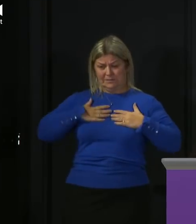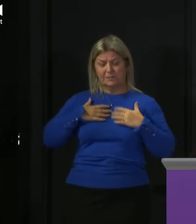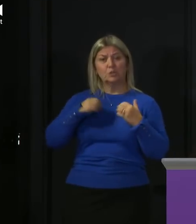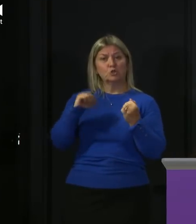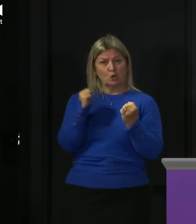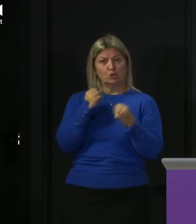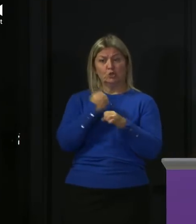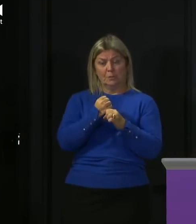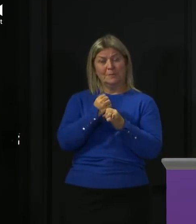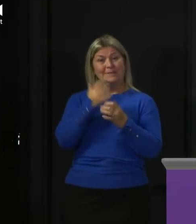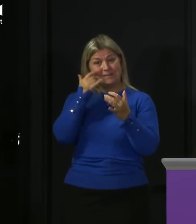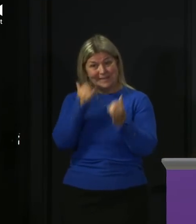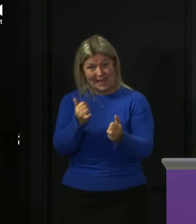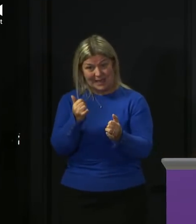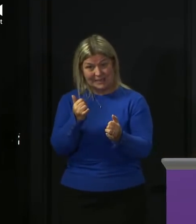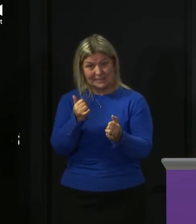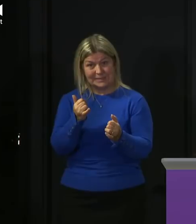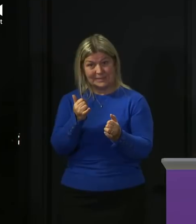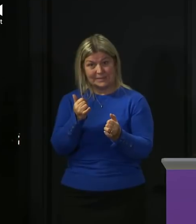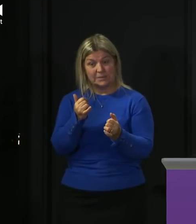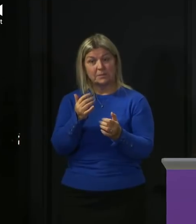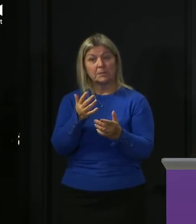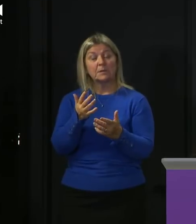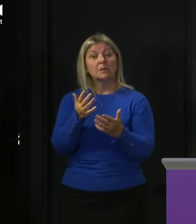is guided by clinical advice and I will not rehearse all the arguments